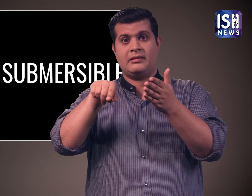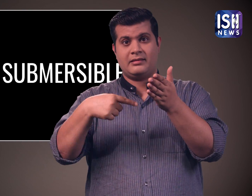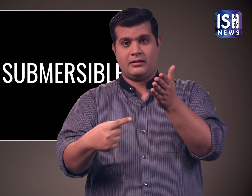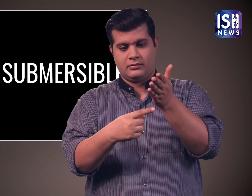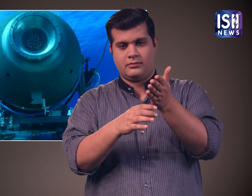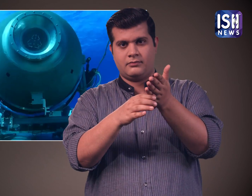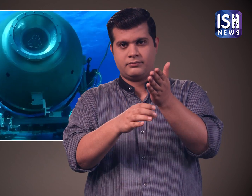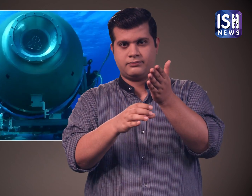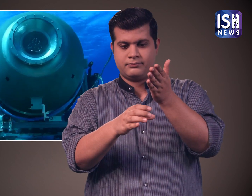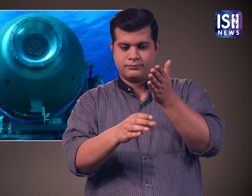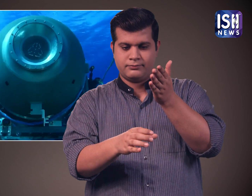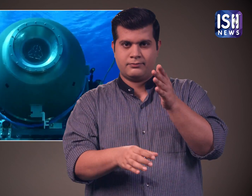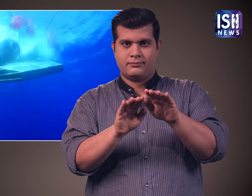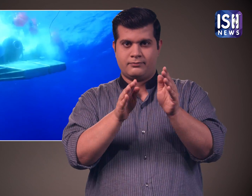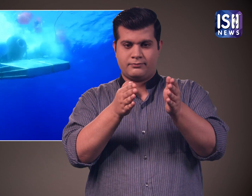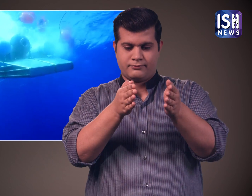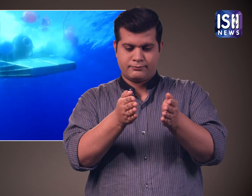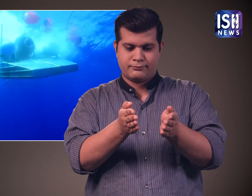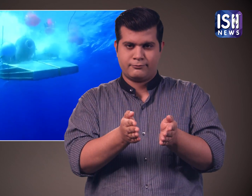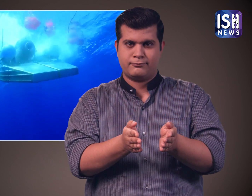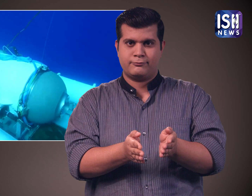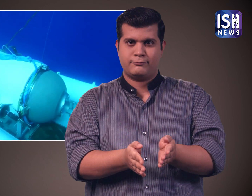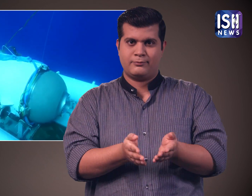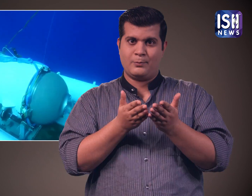The titan was then lowered into the water.